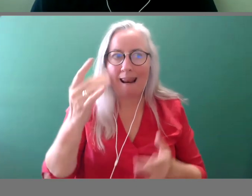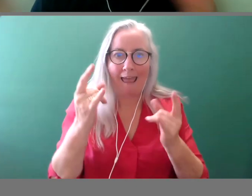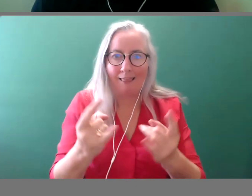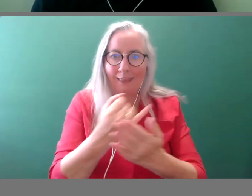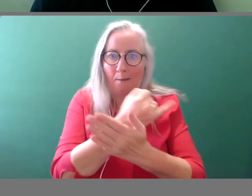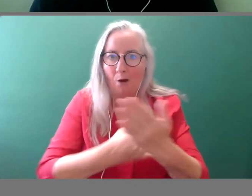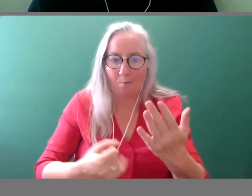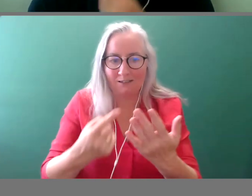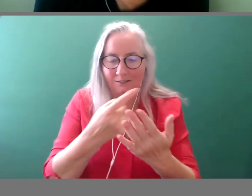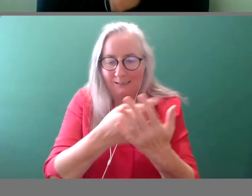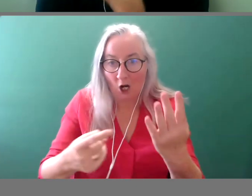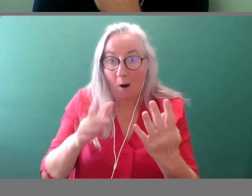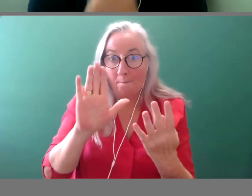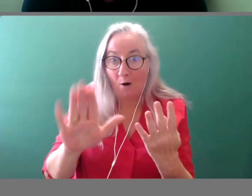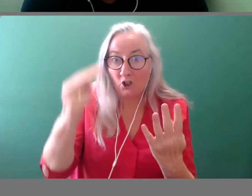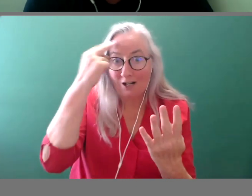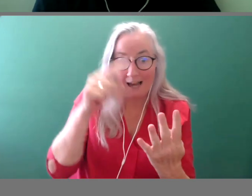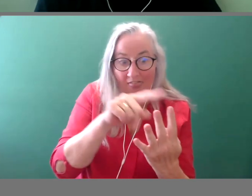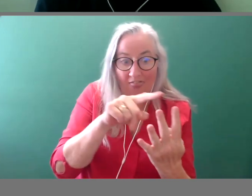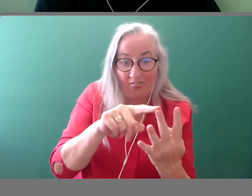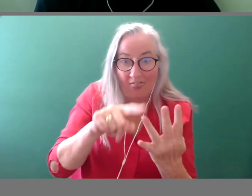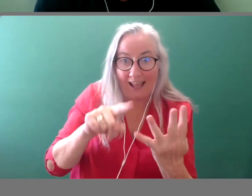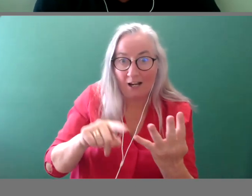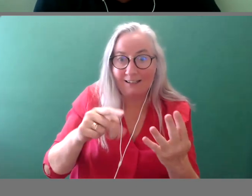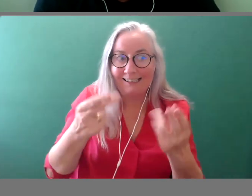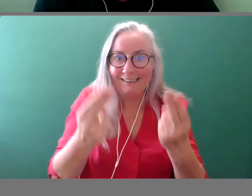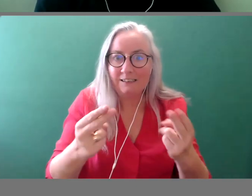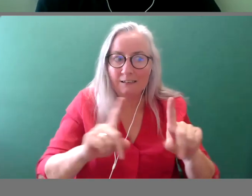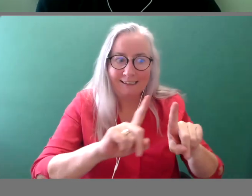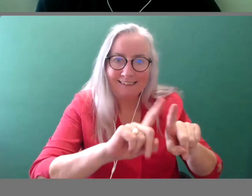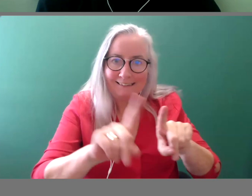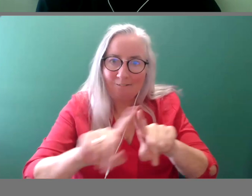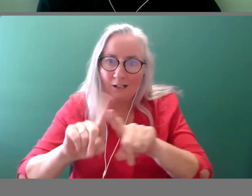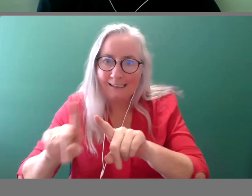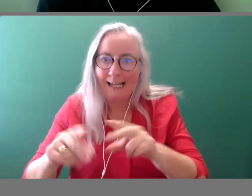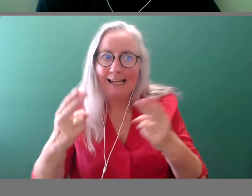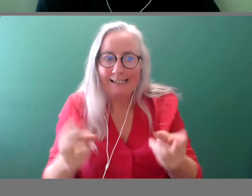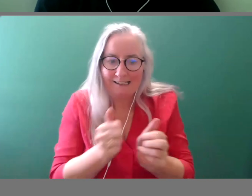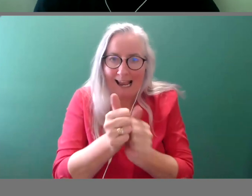and understanding their needs will vary and this will inform the kind of action that's appropriate